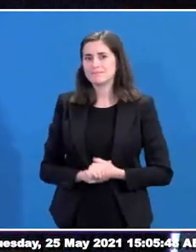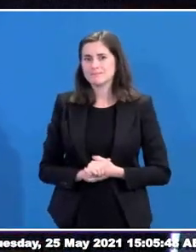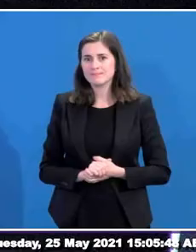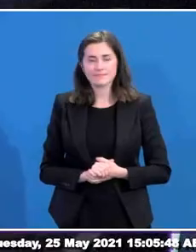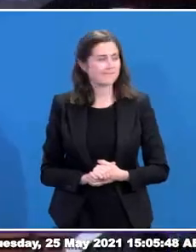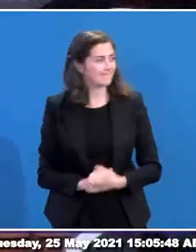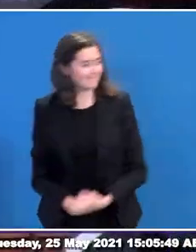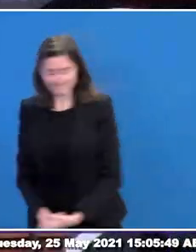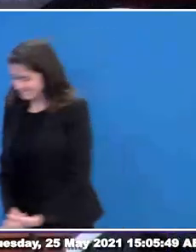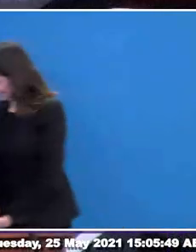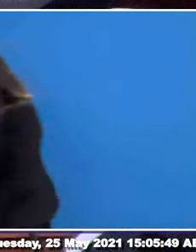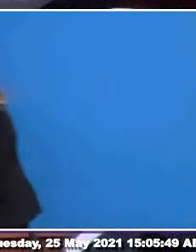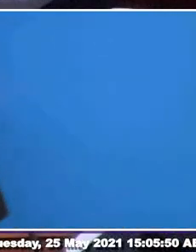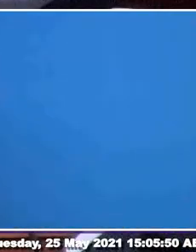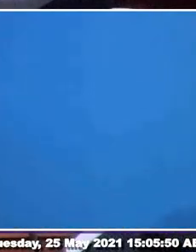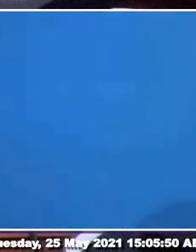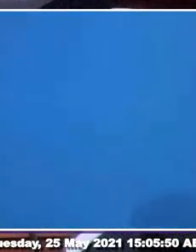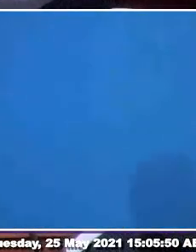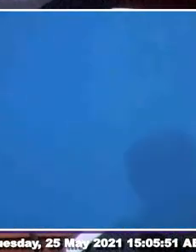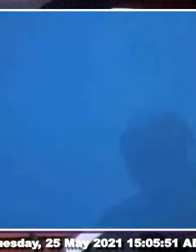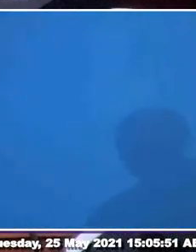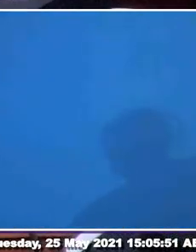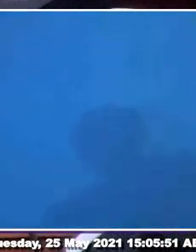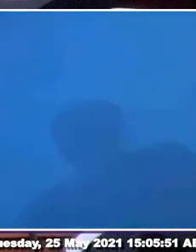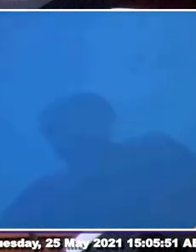Then in terms of the area of preventing and responding